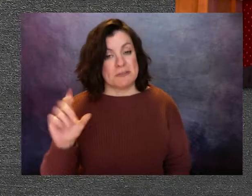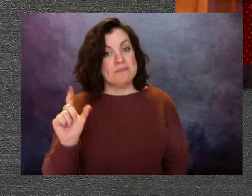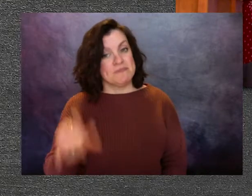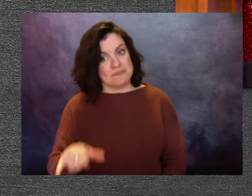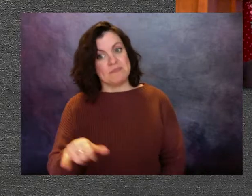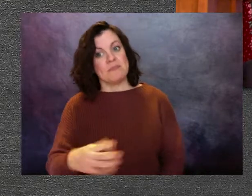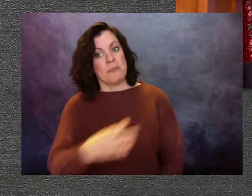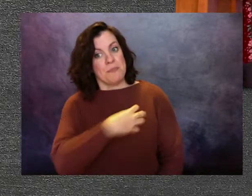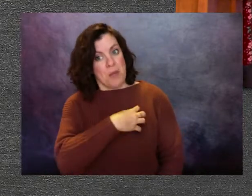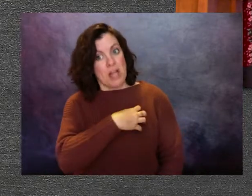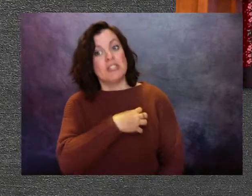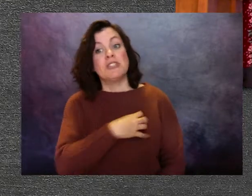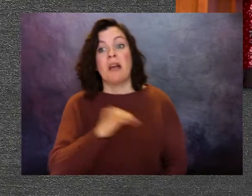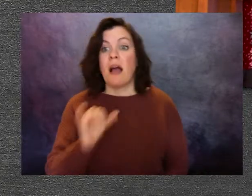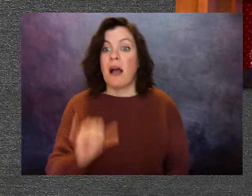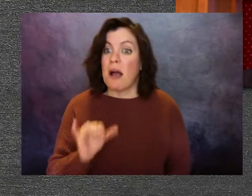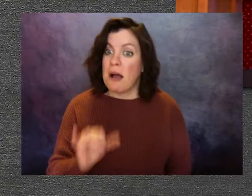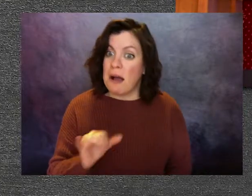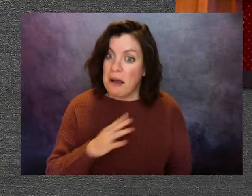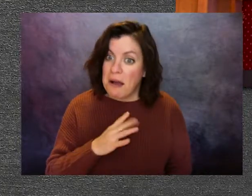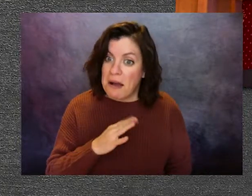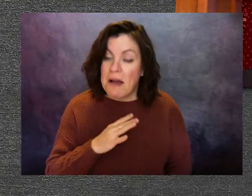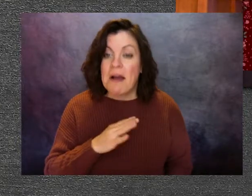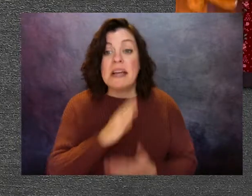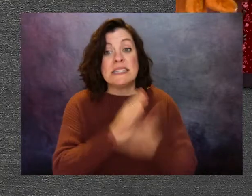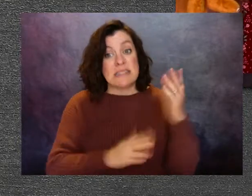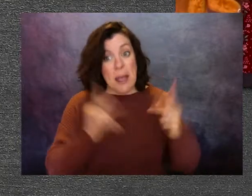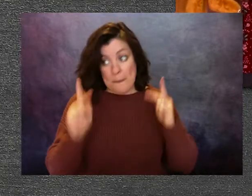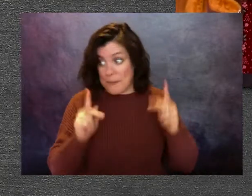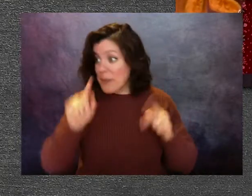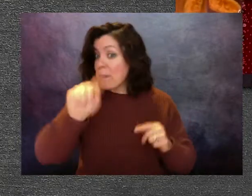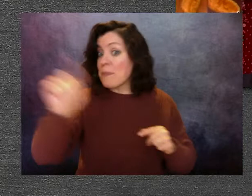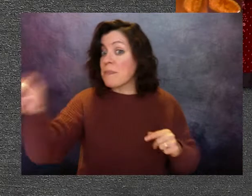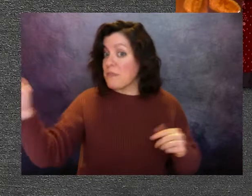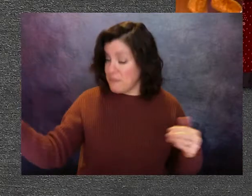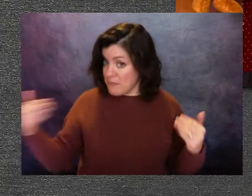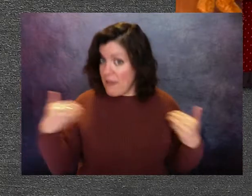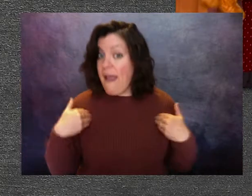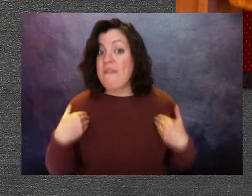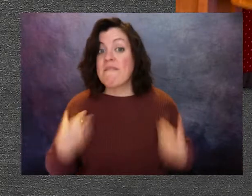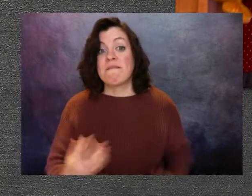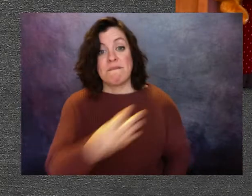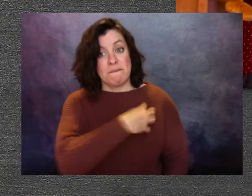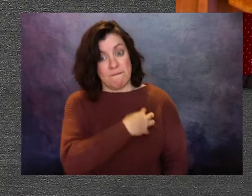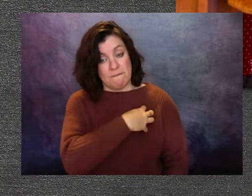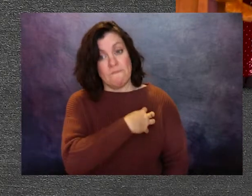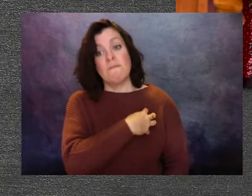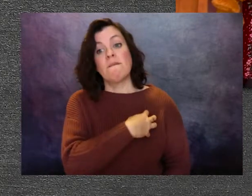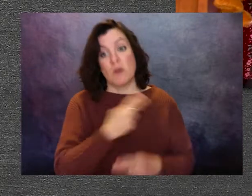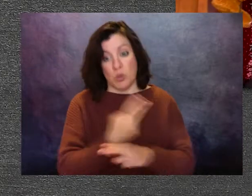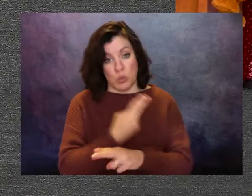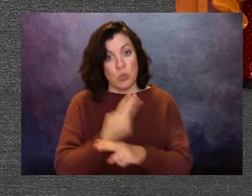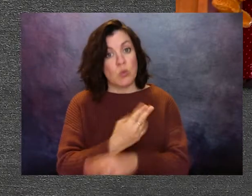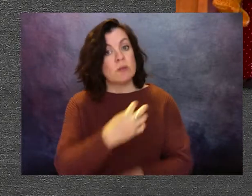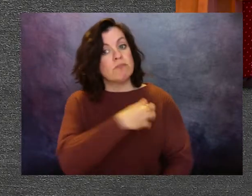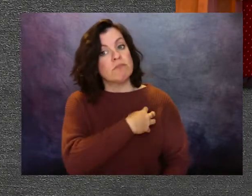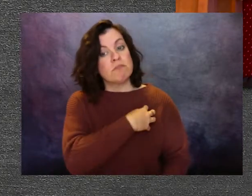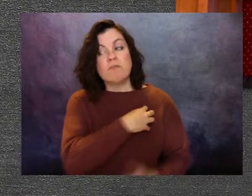Yeah. Some people in our communities, who are helpers, they wear badges, right Candy?